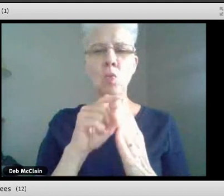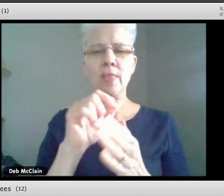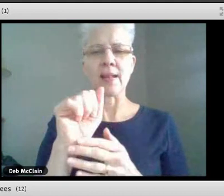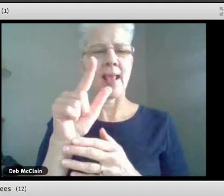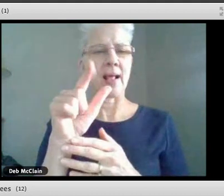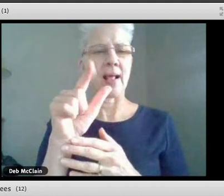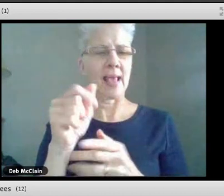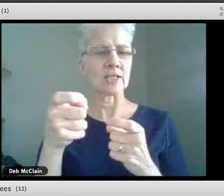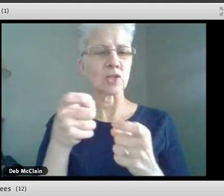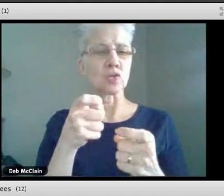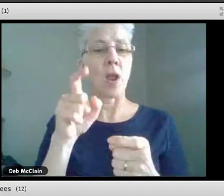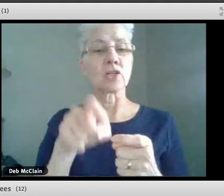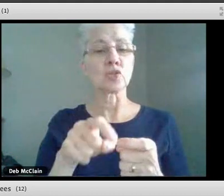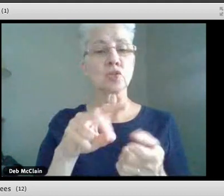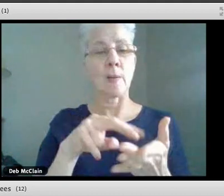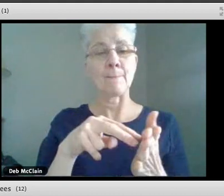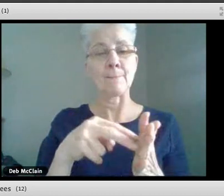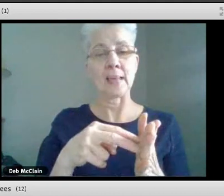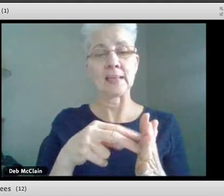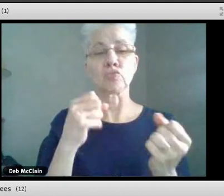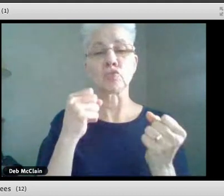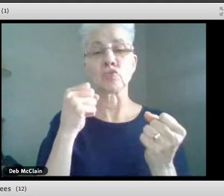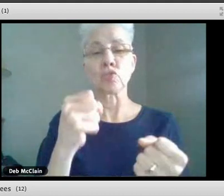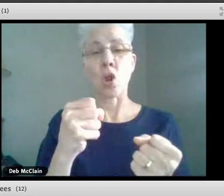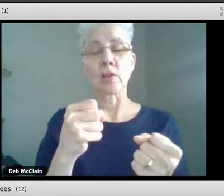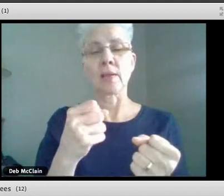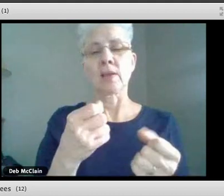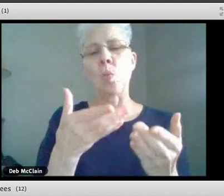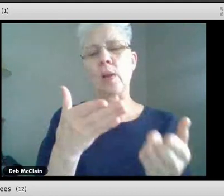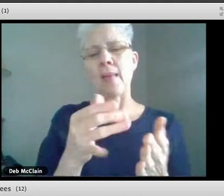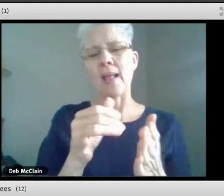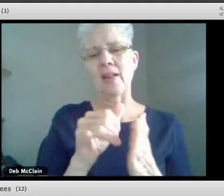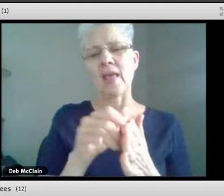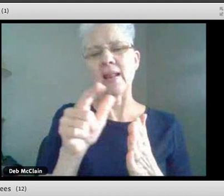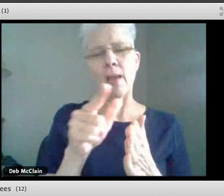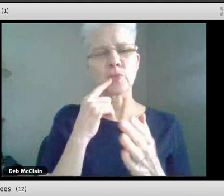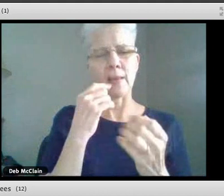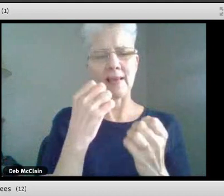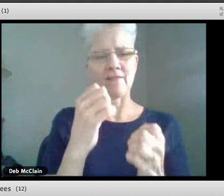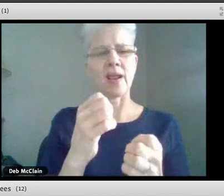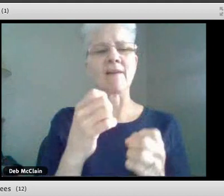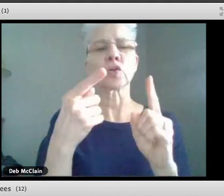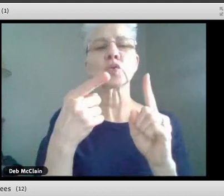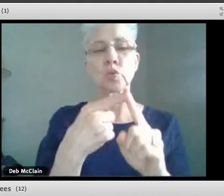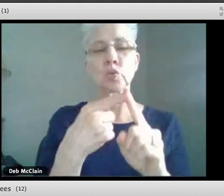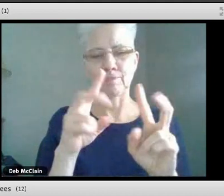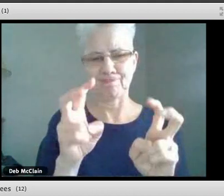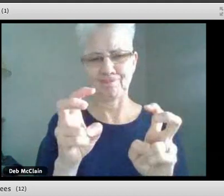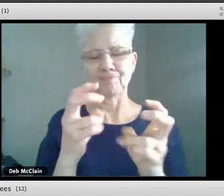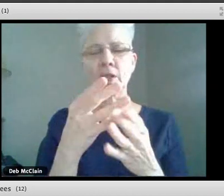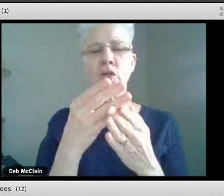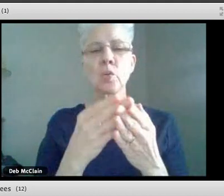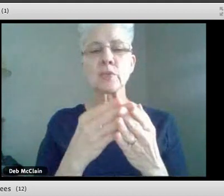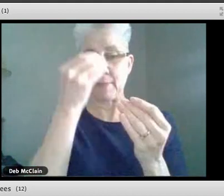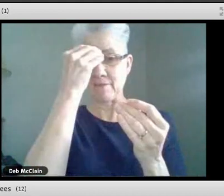and "should" means "it's strongly recommended" or "you should make an effort to," so some of the information about that.